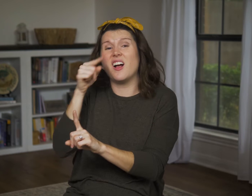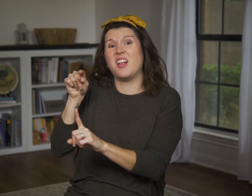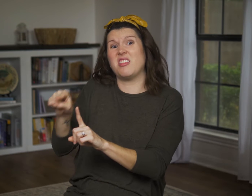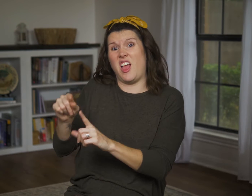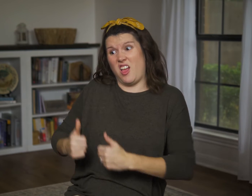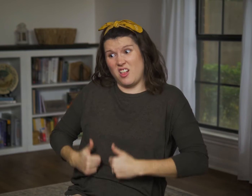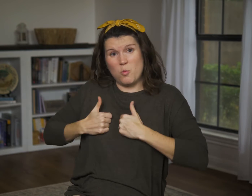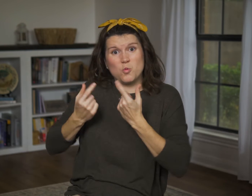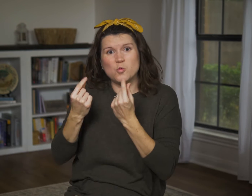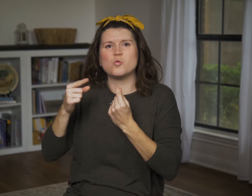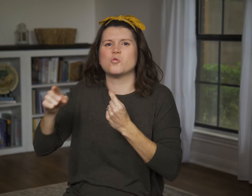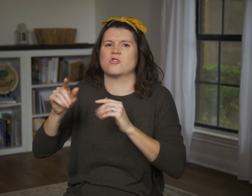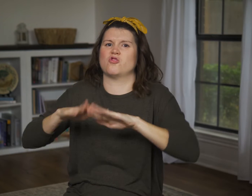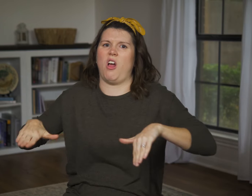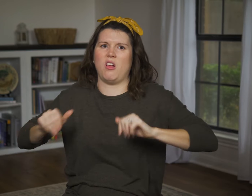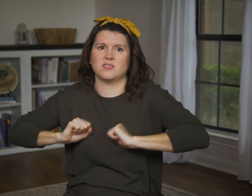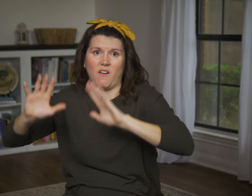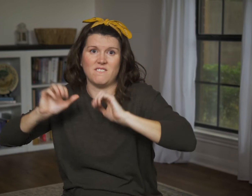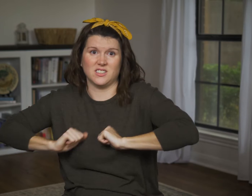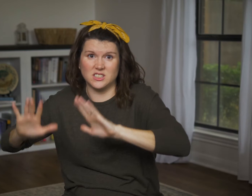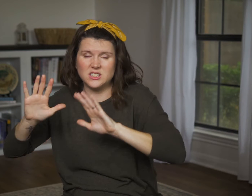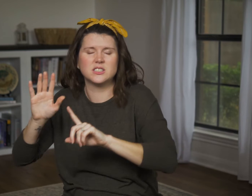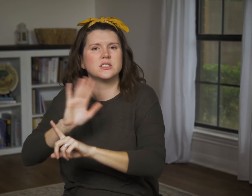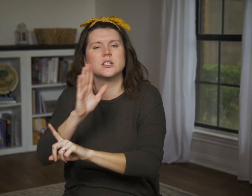who participate in atrocities like child sacrifice.